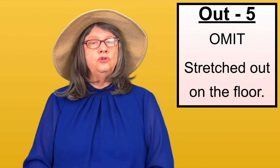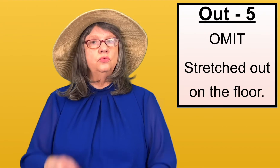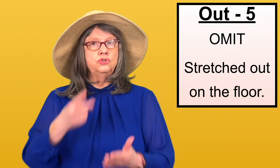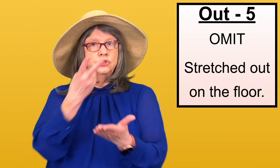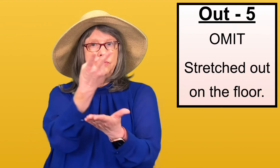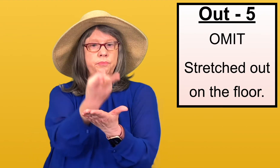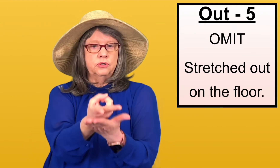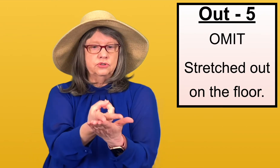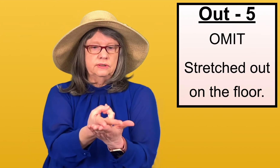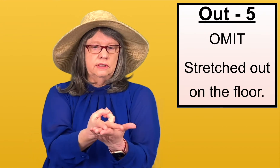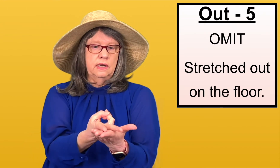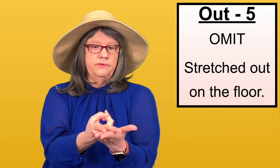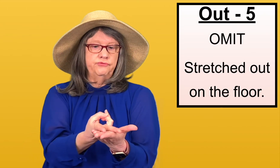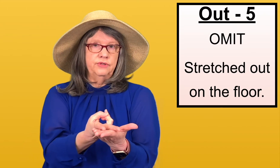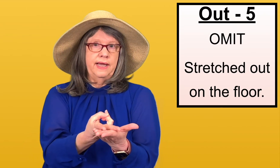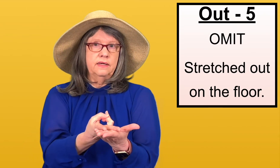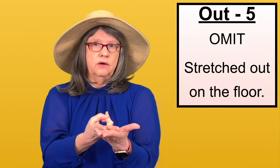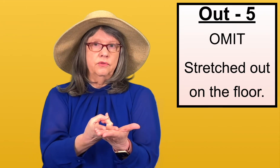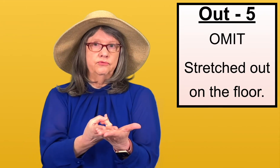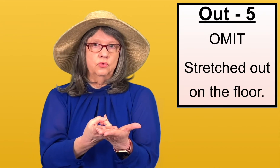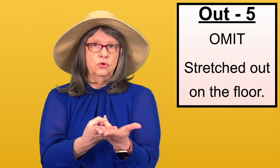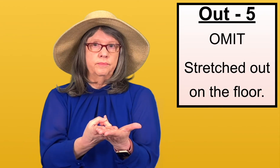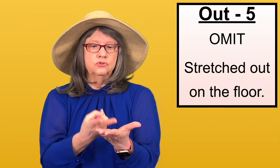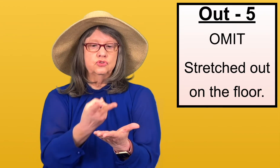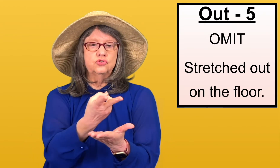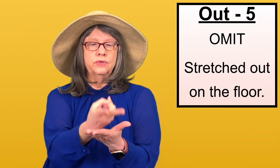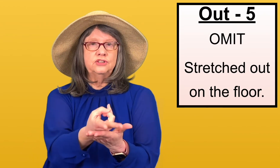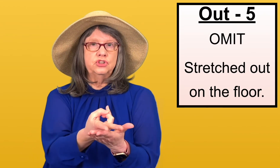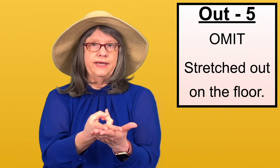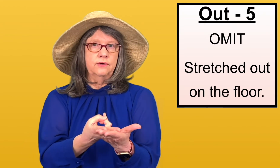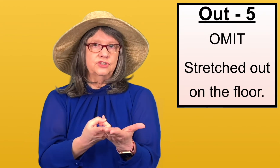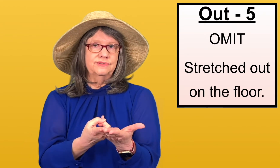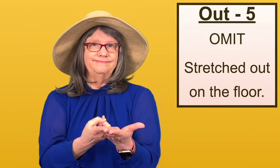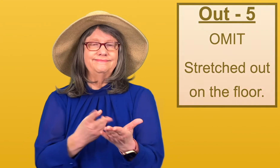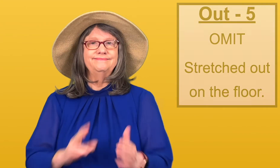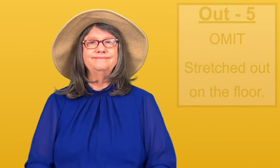could show the person lying flat on the floor. STRETCHED-OUT.